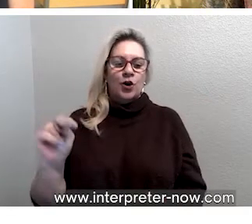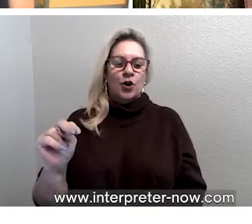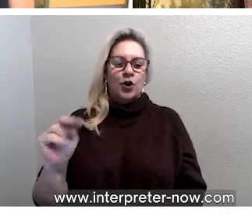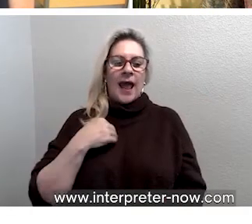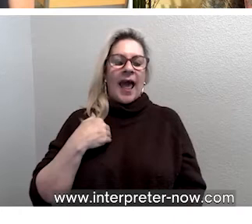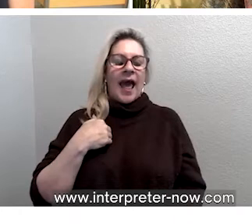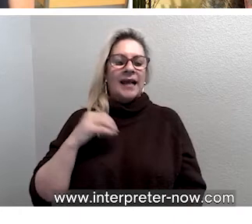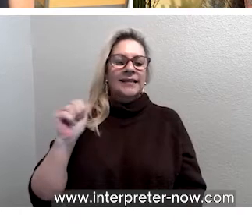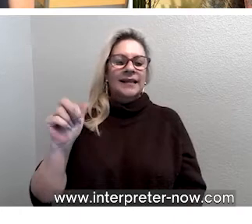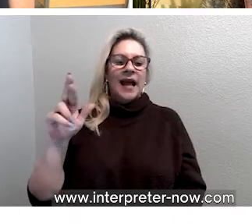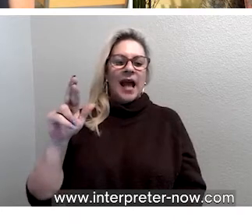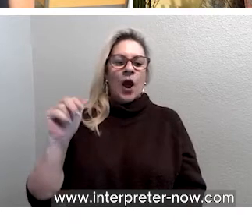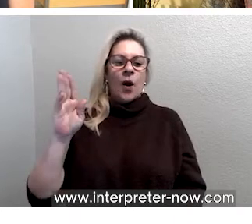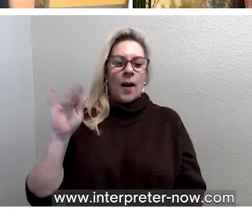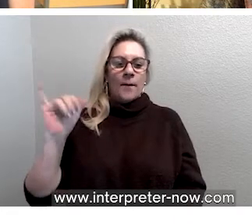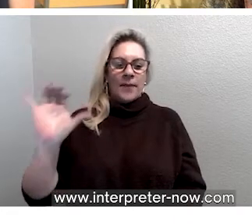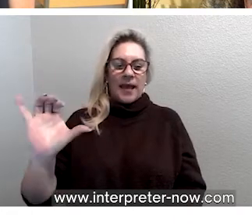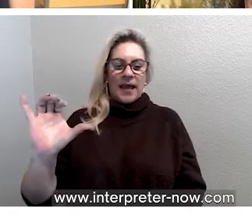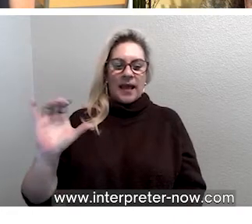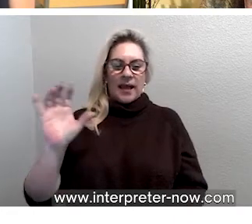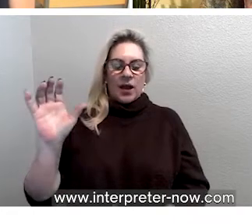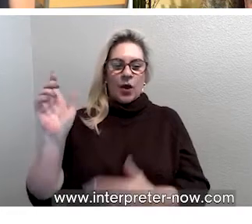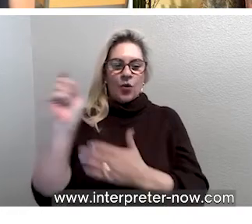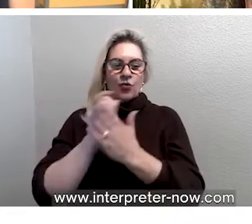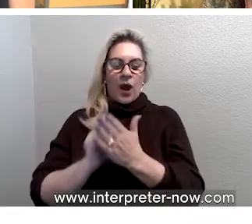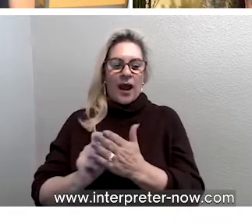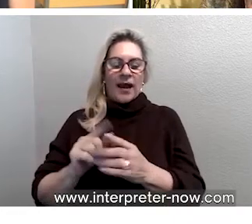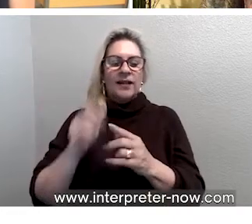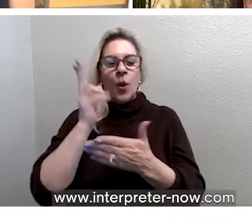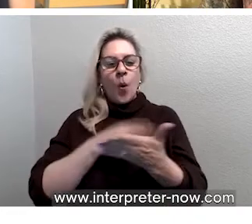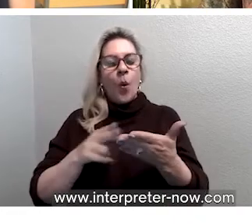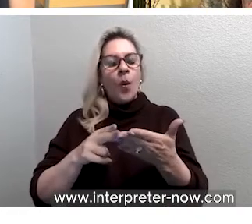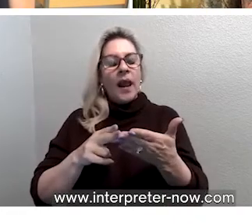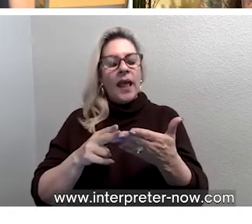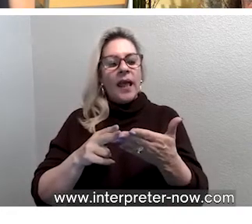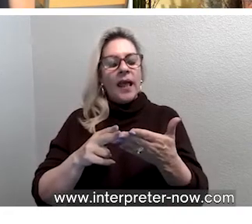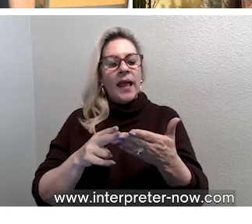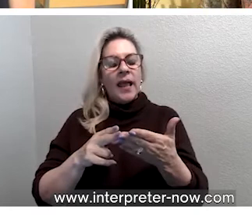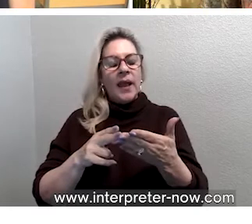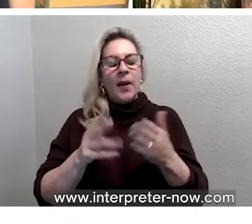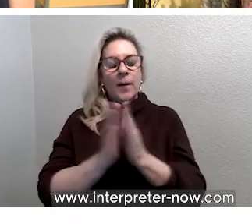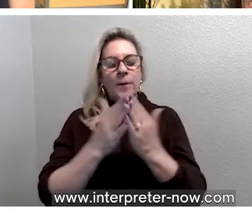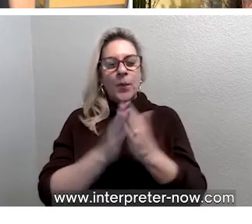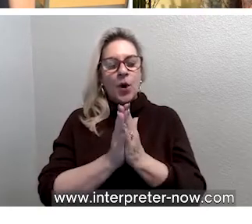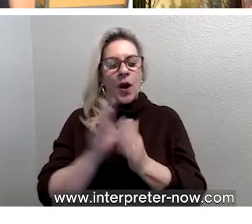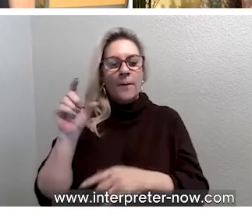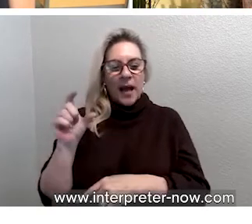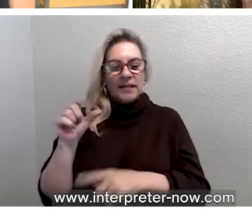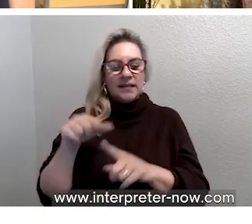Koran is the name of the Holy Book of Muslims, of Islam. It is unlit. I don't remember.